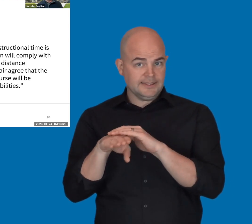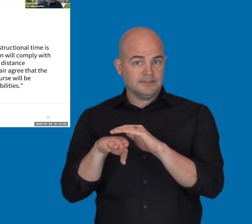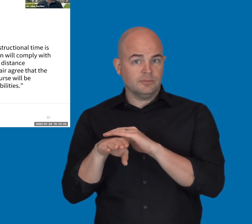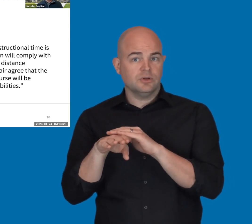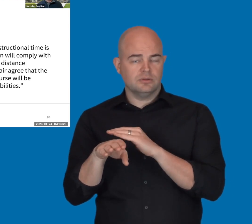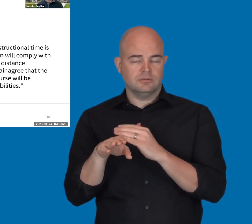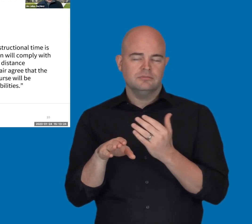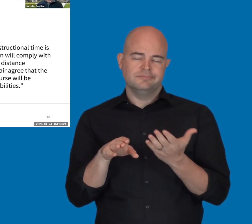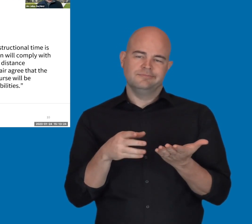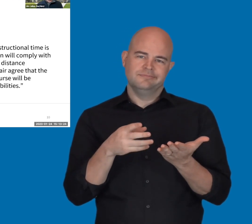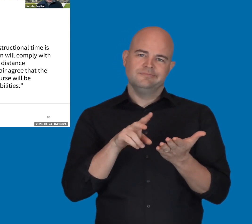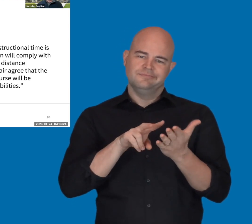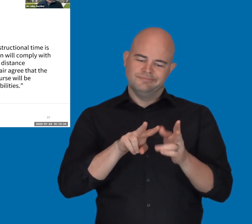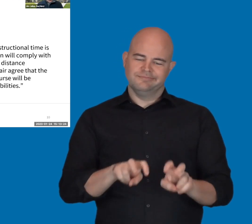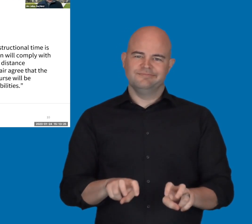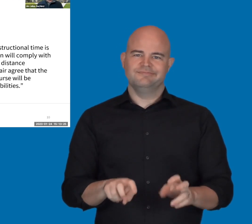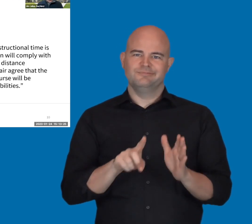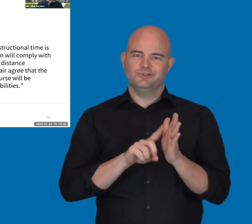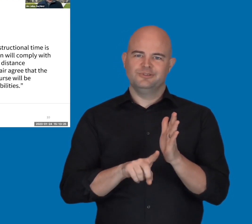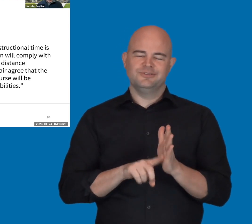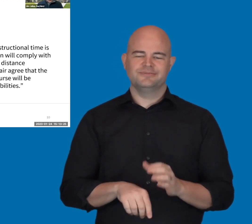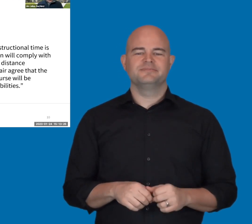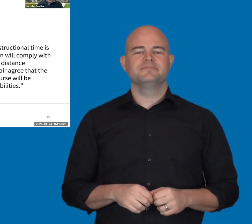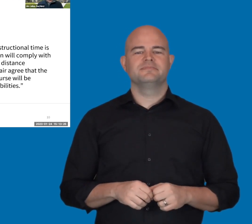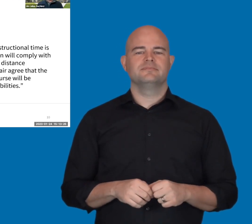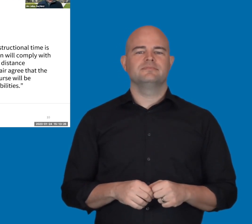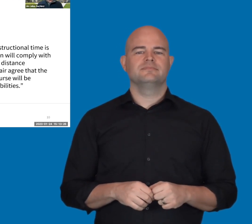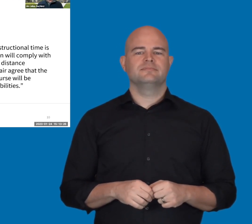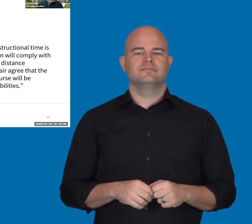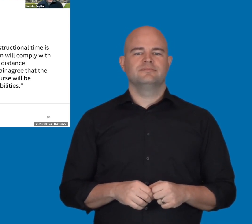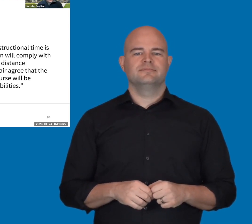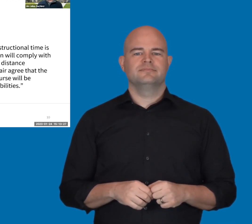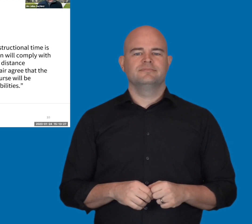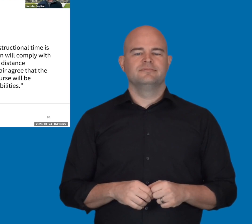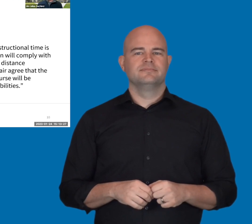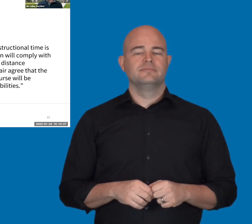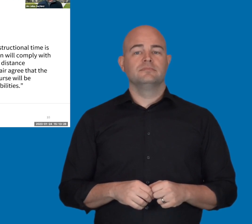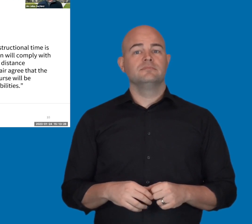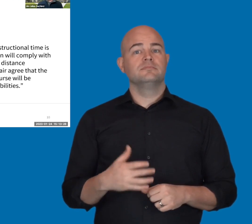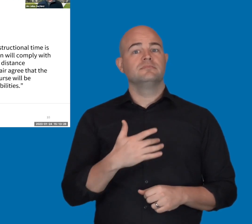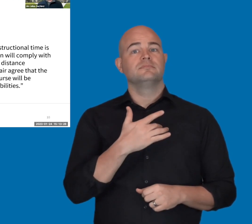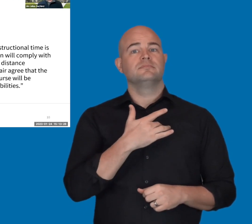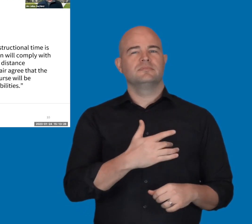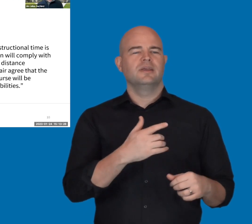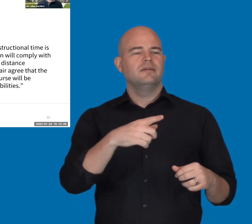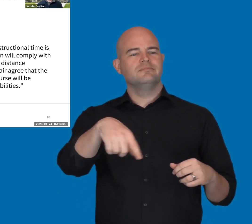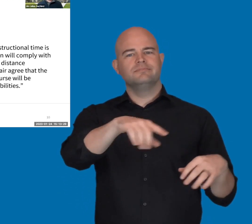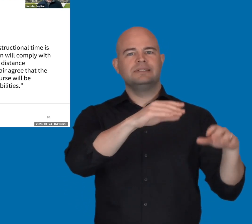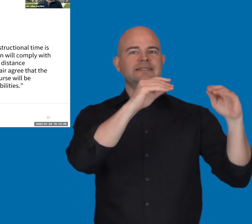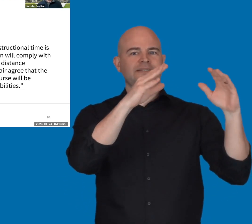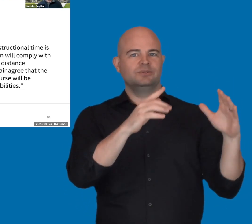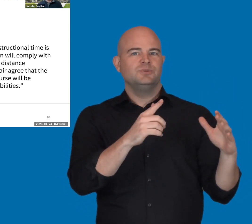about guiding how you approve curriculum for offering via distance education.